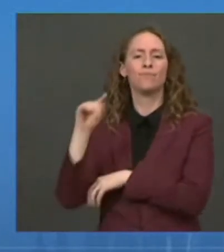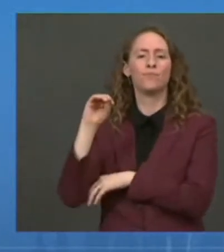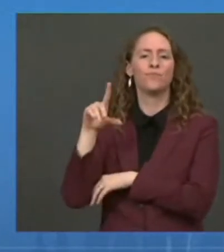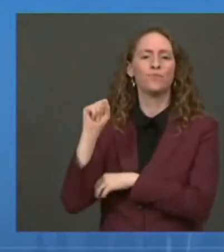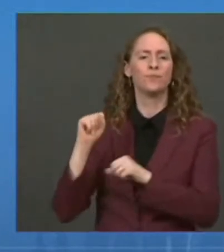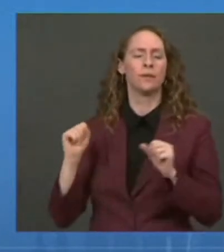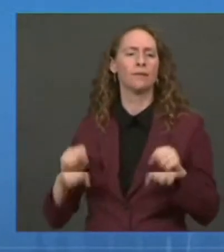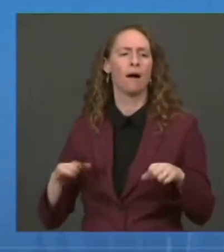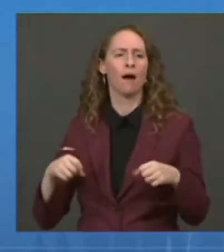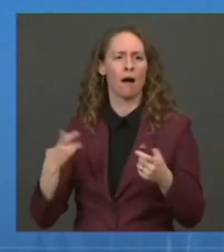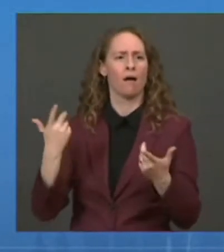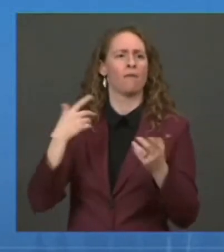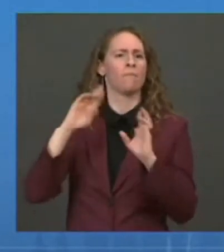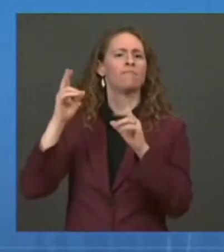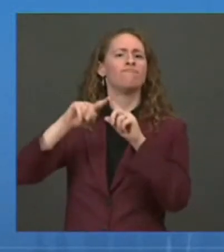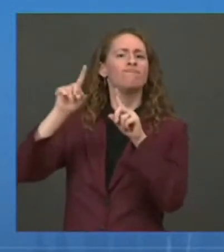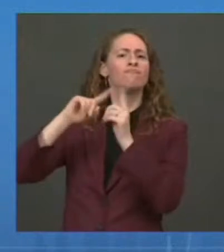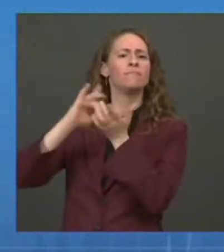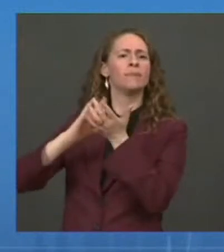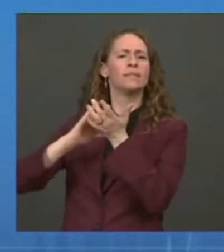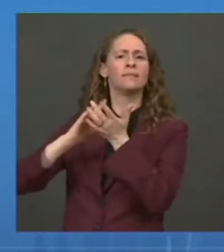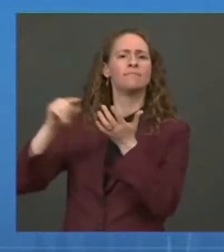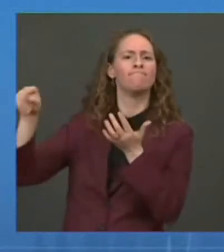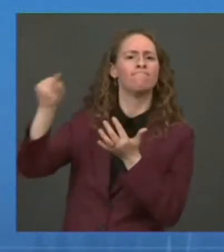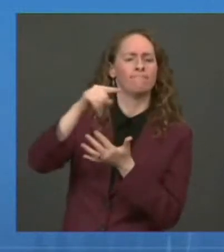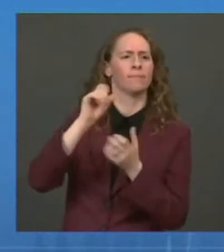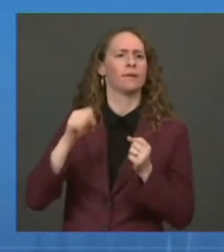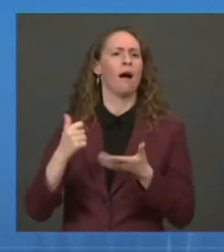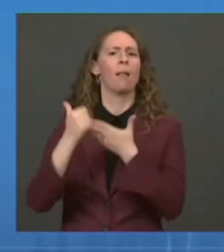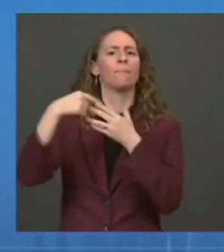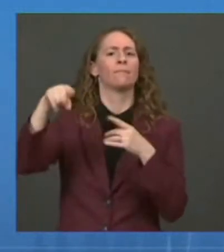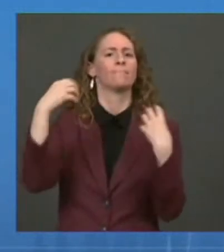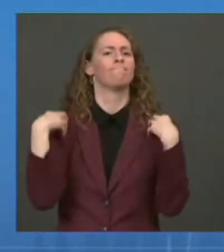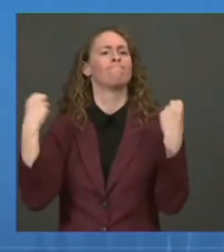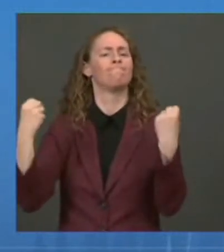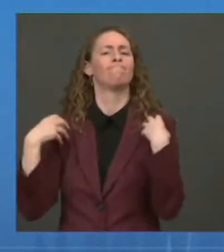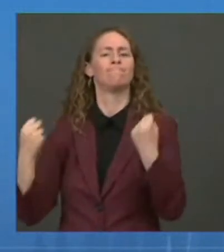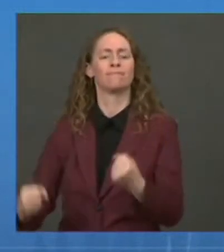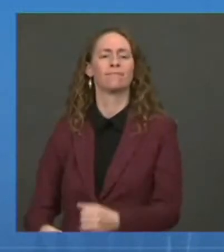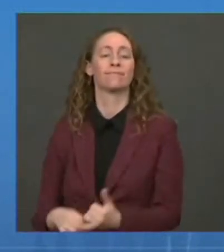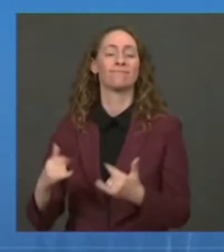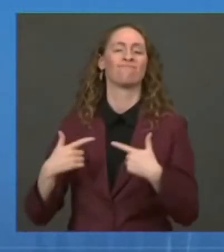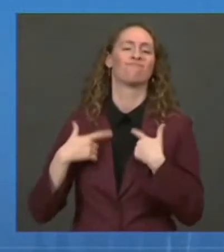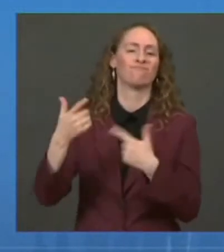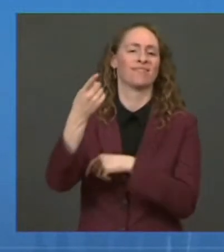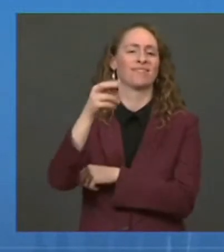WITH PROVEN PREVENTION METHODS AND MORE TREATMENT OPTIONS TO FIGHT THE VIRUS THAN WE HAD AT THIS TIME LAST YEAR.